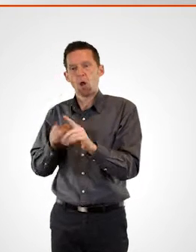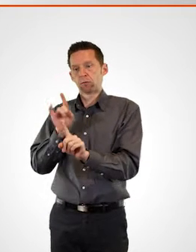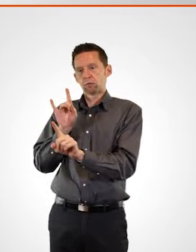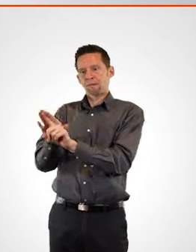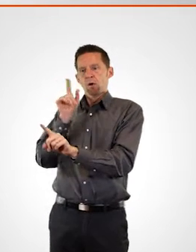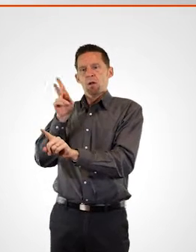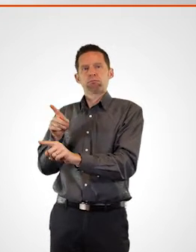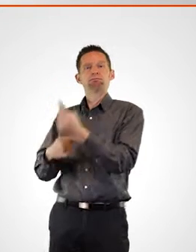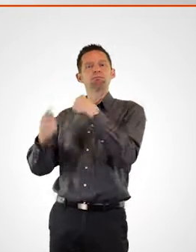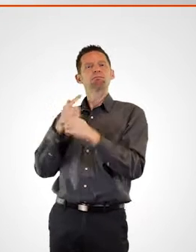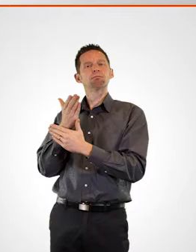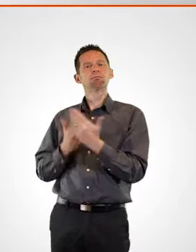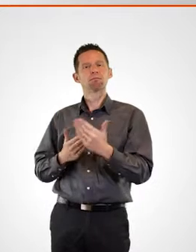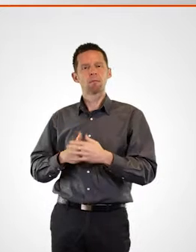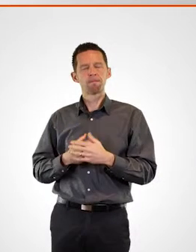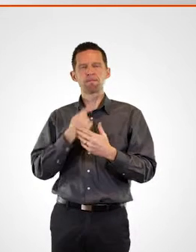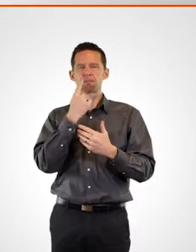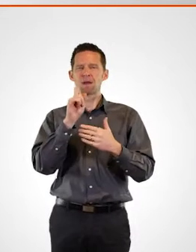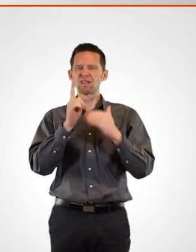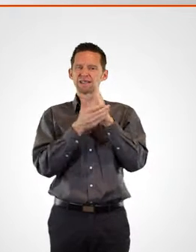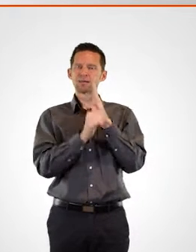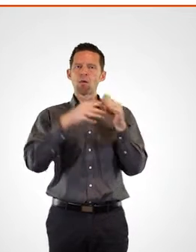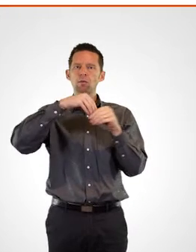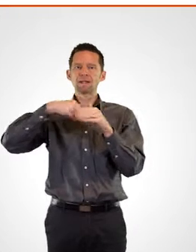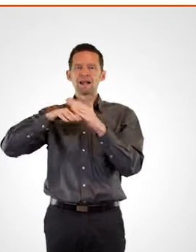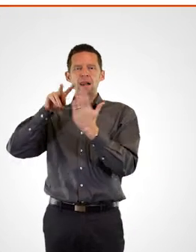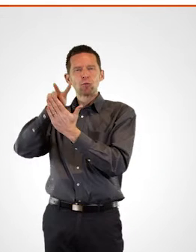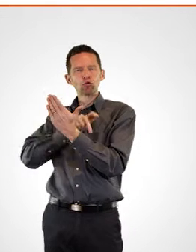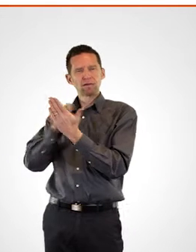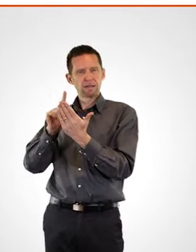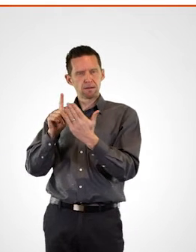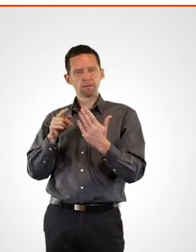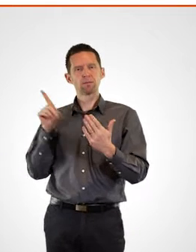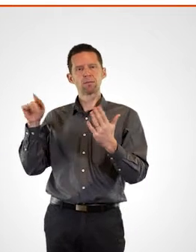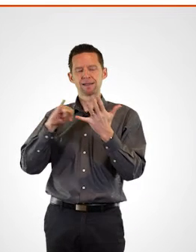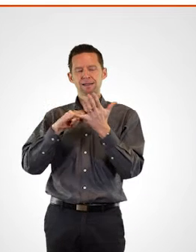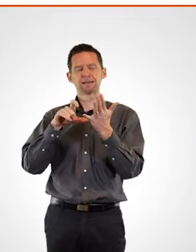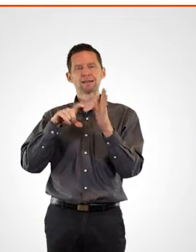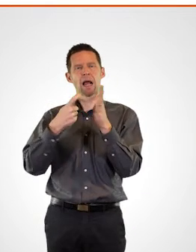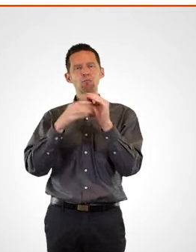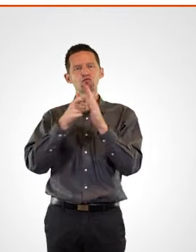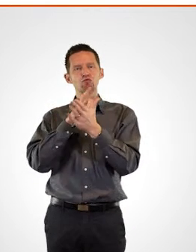So let's quickly talk about the skills that contribute to literacy. If we look at Scarborough's strands theory,